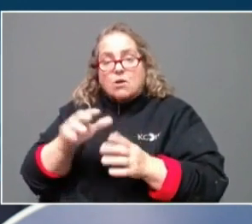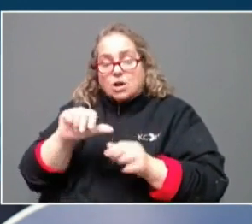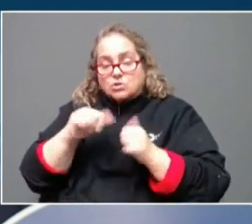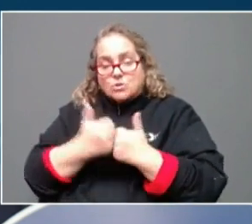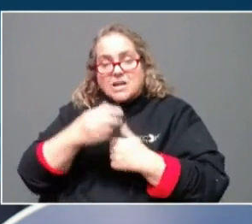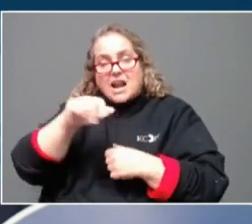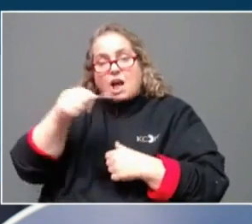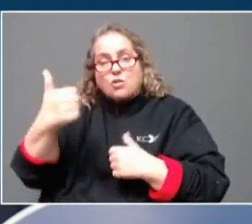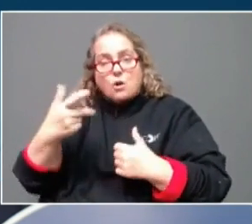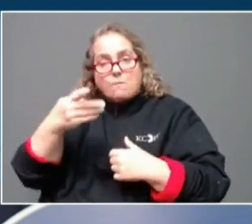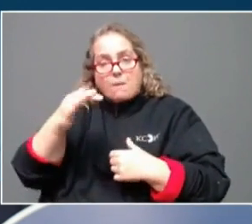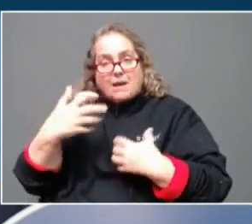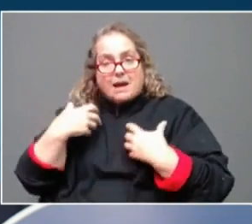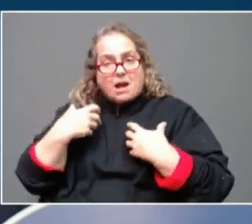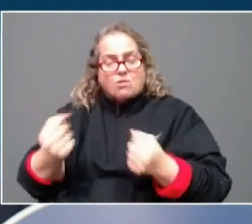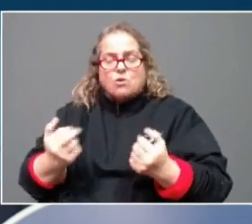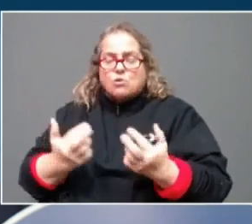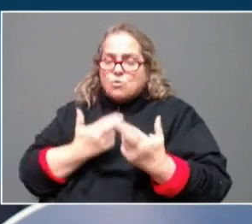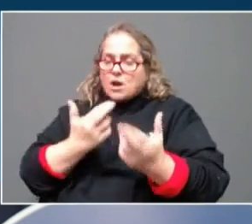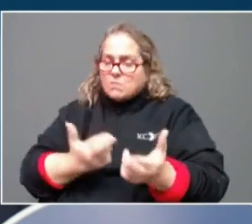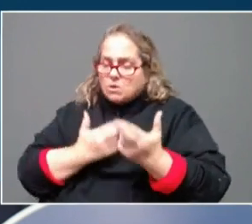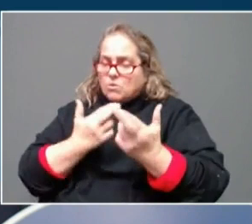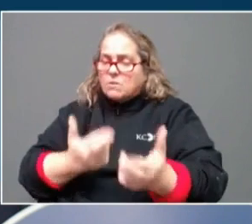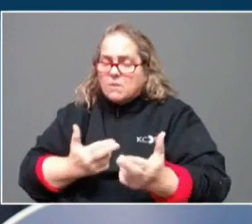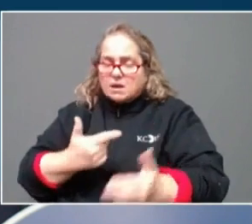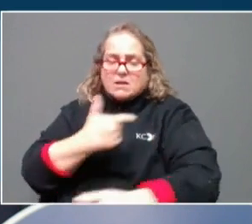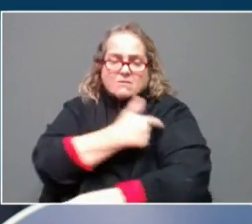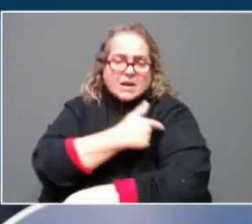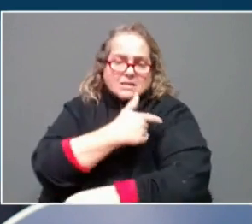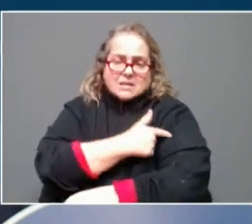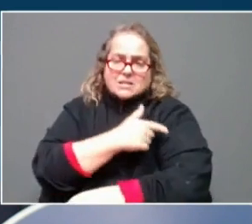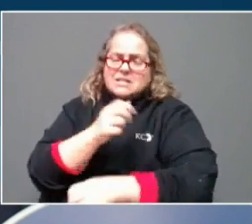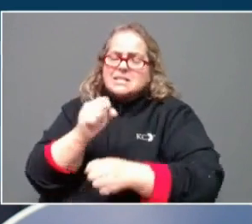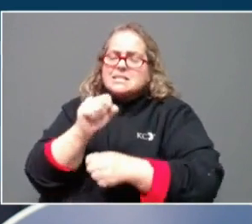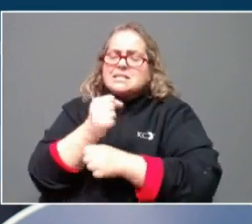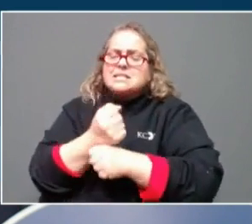recommended vaccinations. It's the safest way to keep kids healthy and